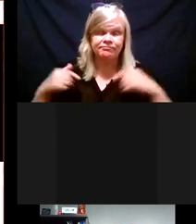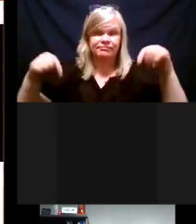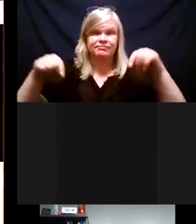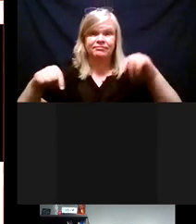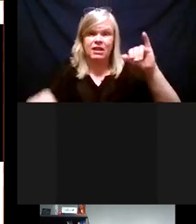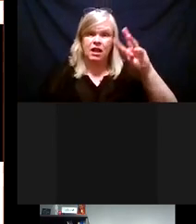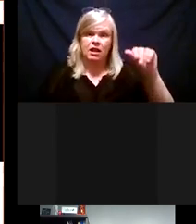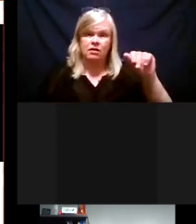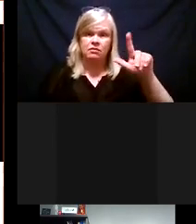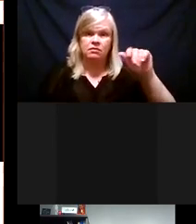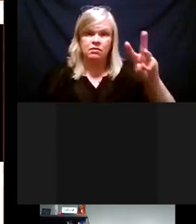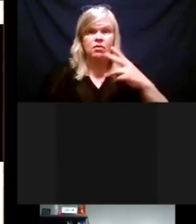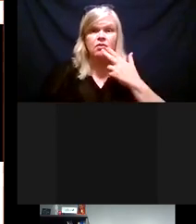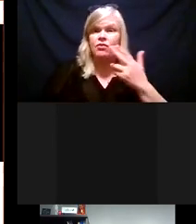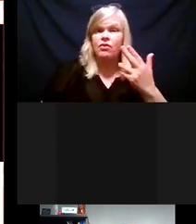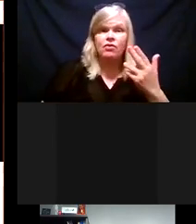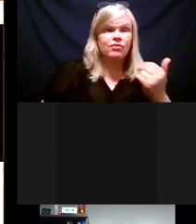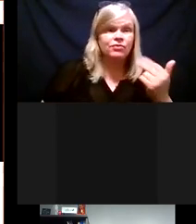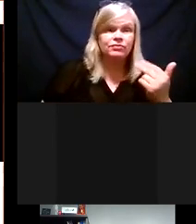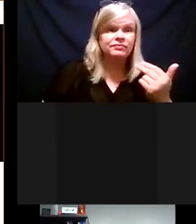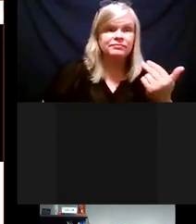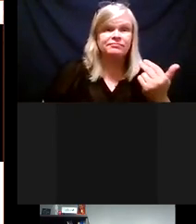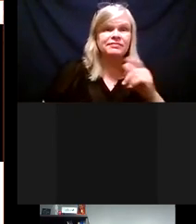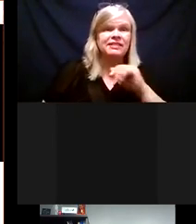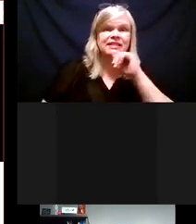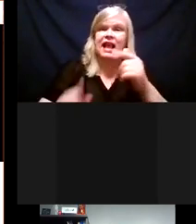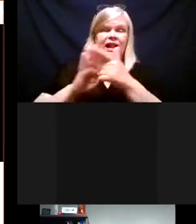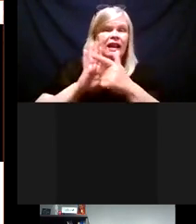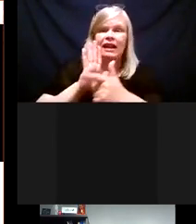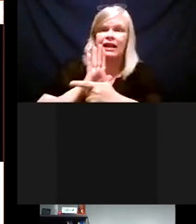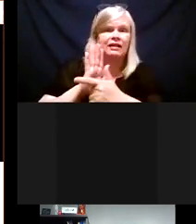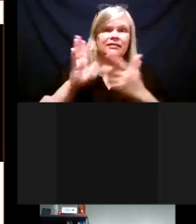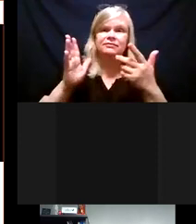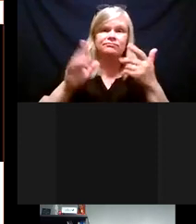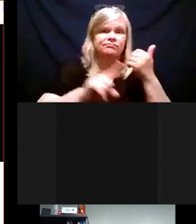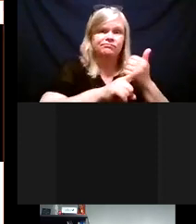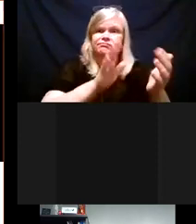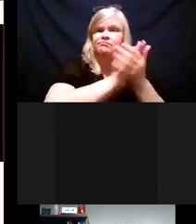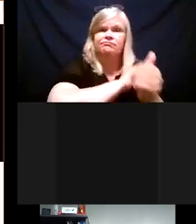NOT CONSIDERED LEGAL WHETHER I COMPETENT TO CONSENT TO SEXUAL ACTIVITY. >> Josh: THAT ONE ACTUALLY